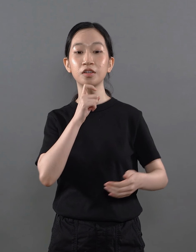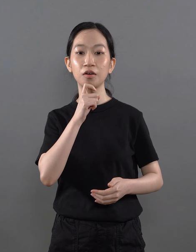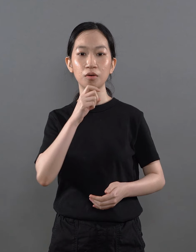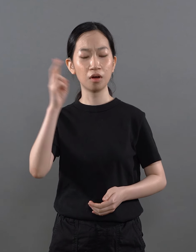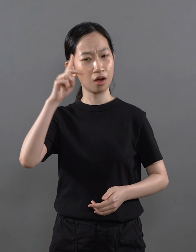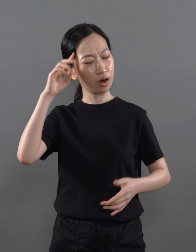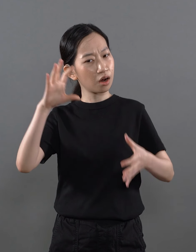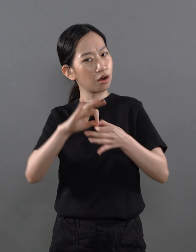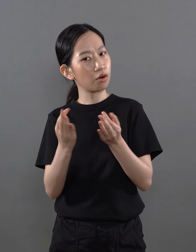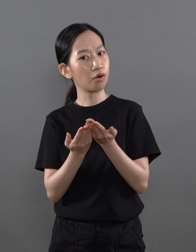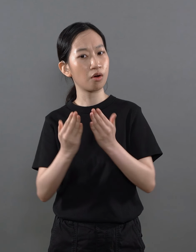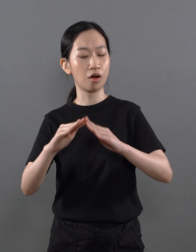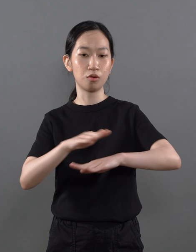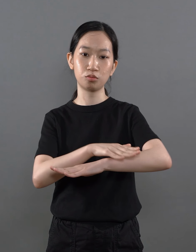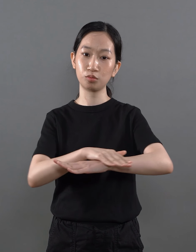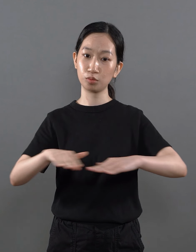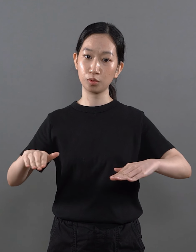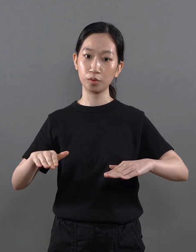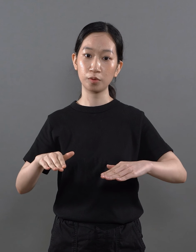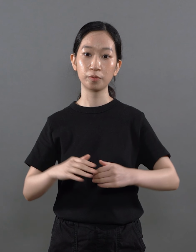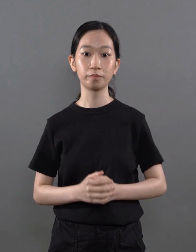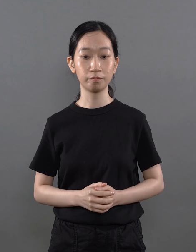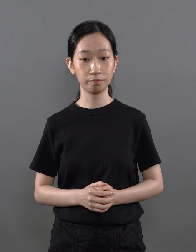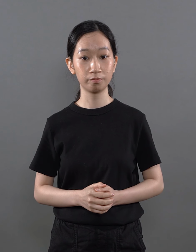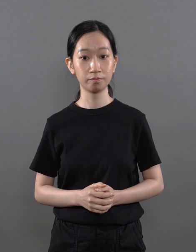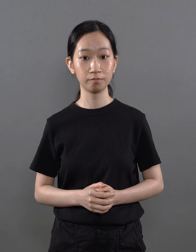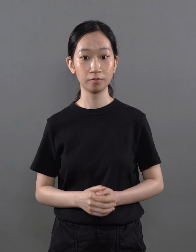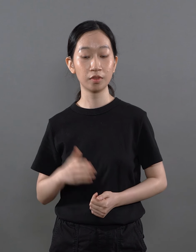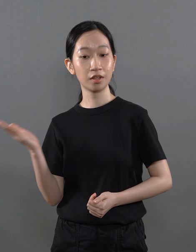which remind me of the school desks